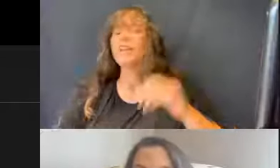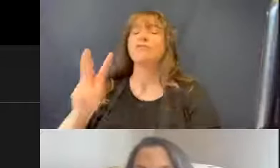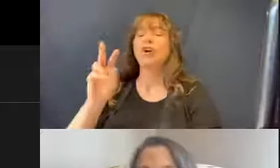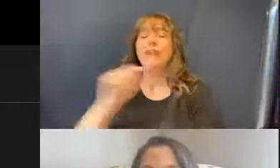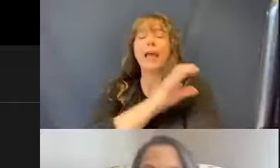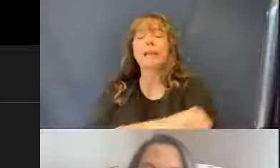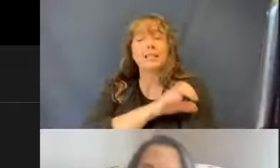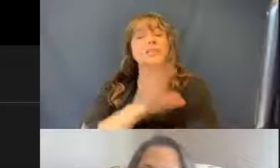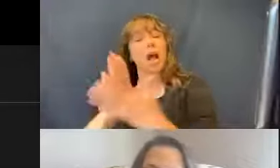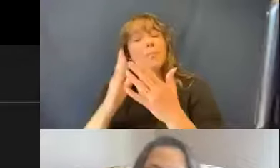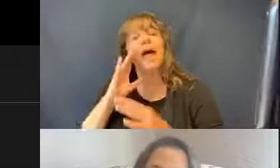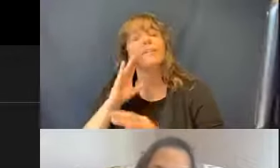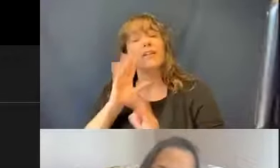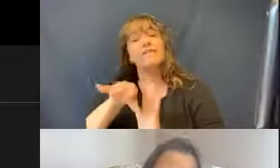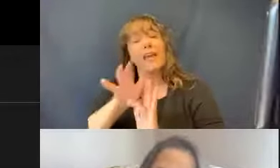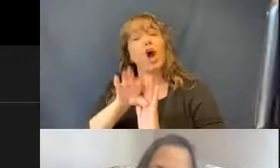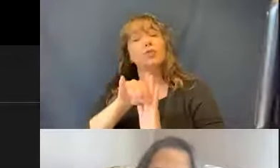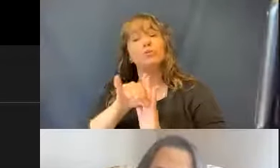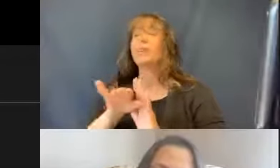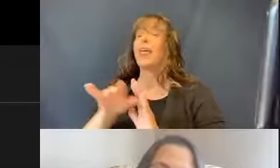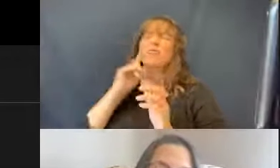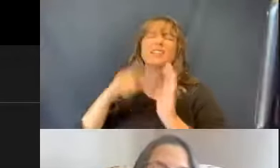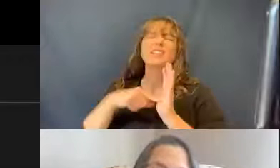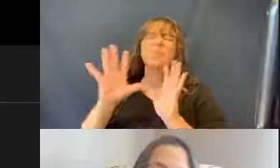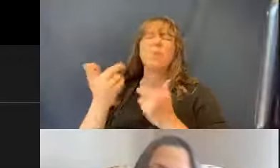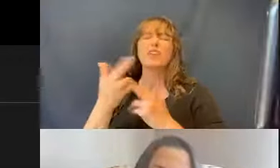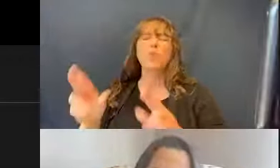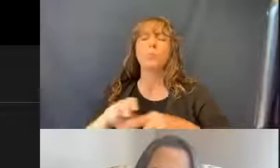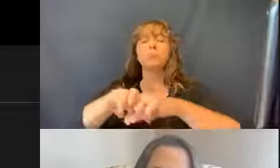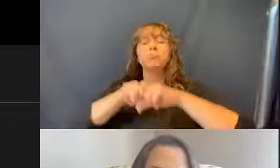for clients while they're waiting in the waiting room, at least before COVID started and hopefully